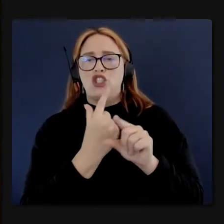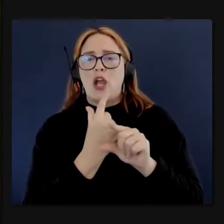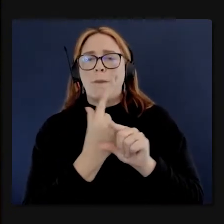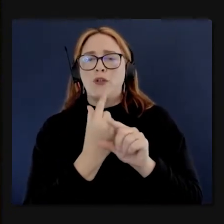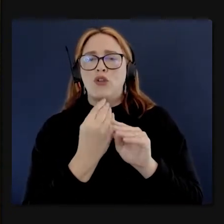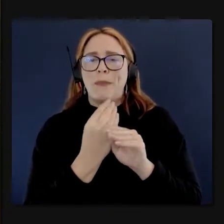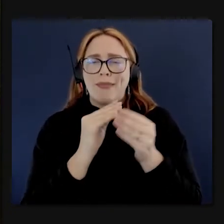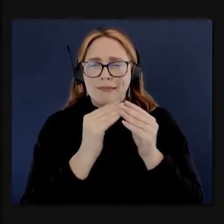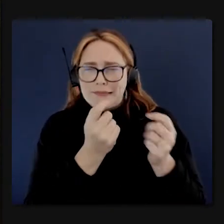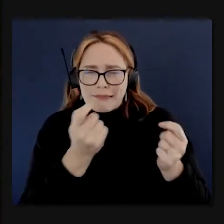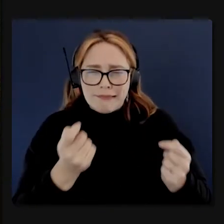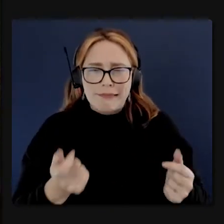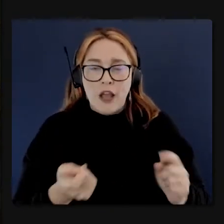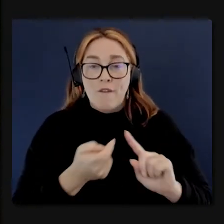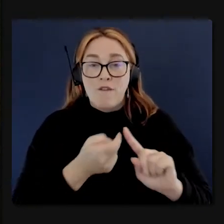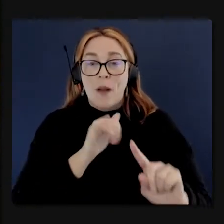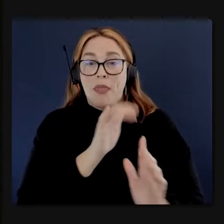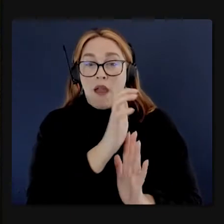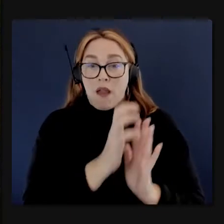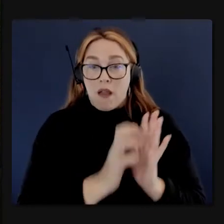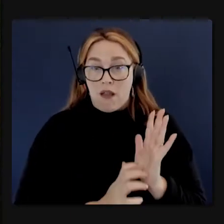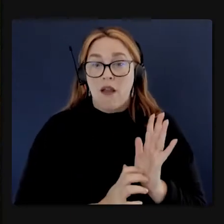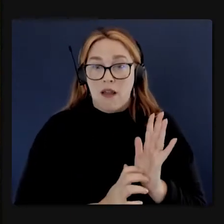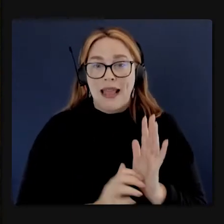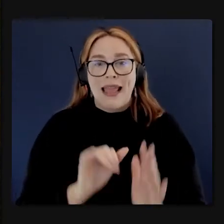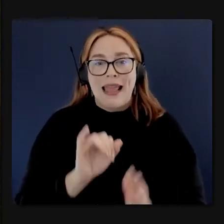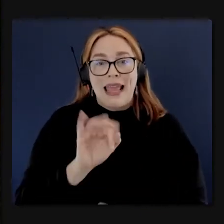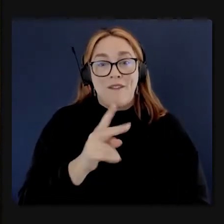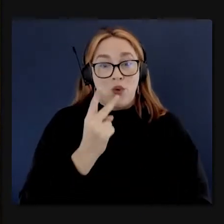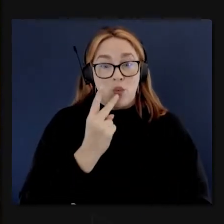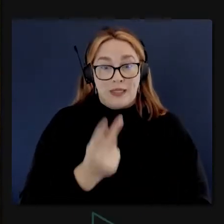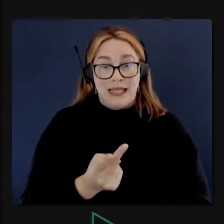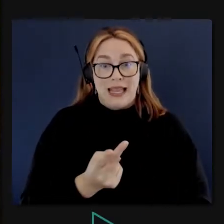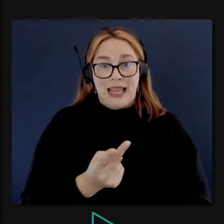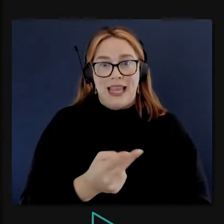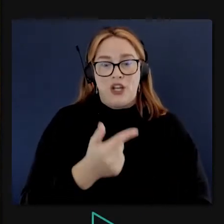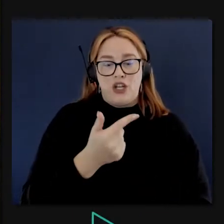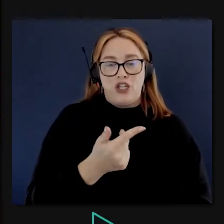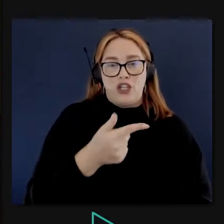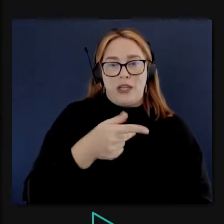This can sometimes save you the few CPU cycles, or GPU cycles,